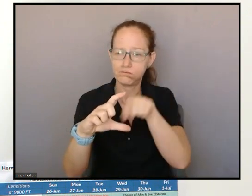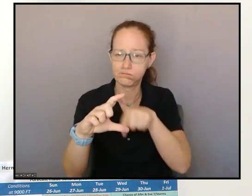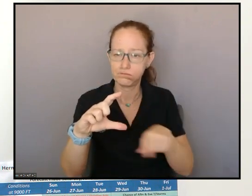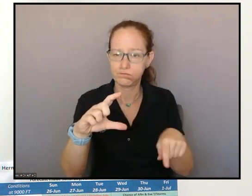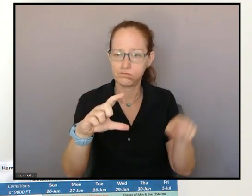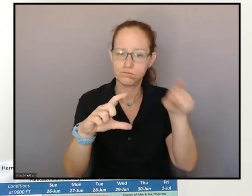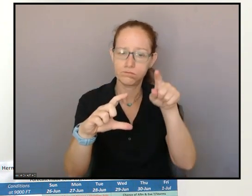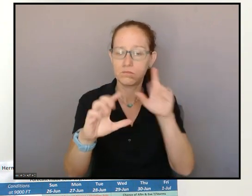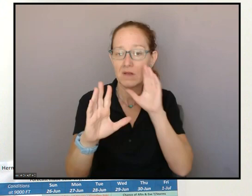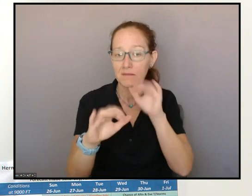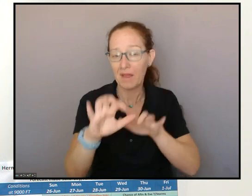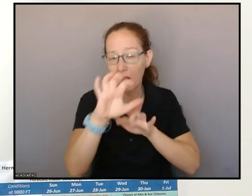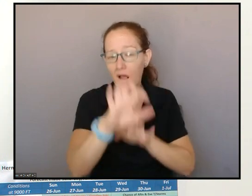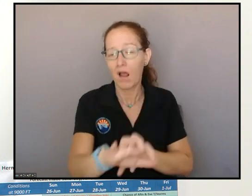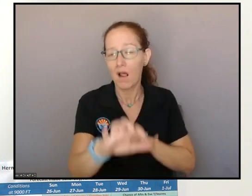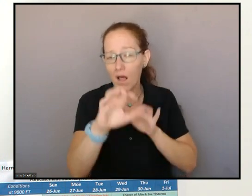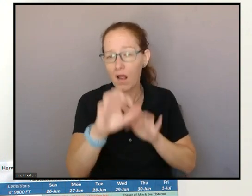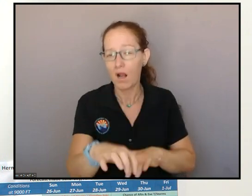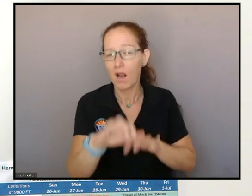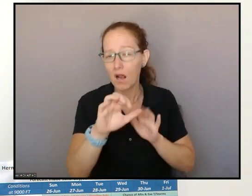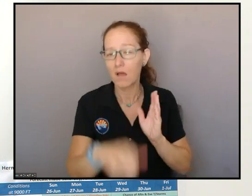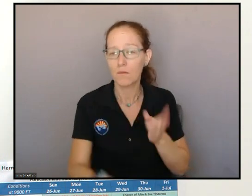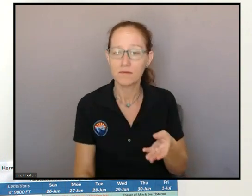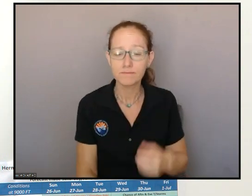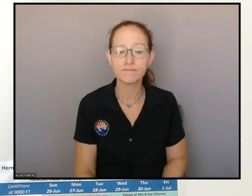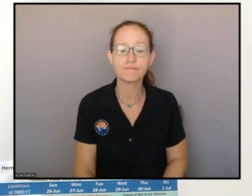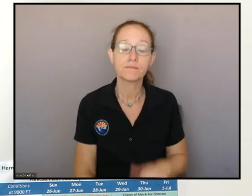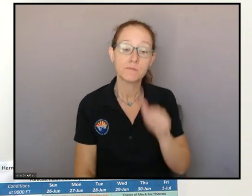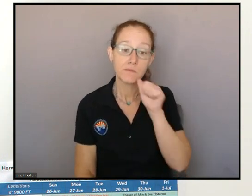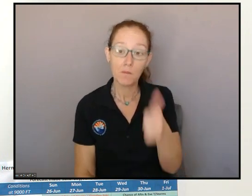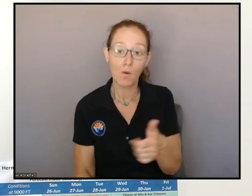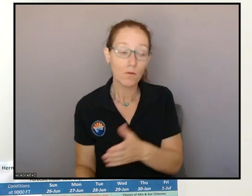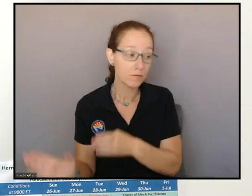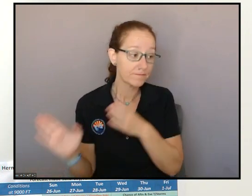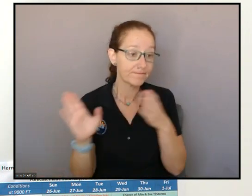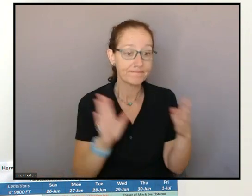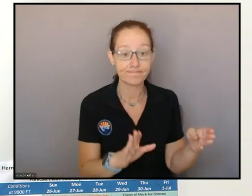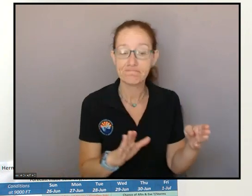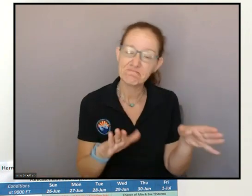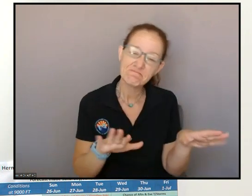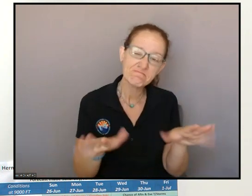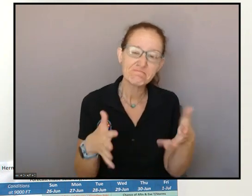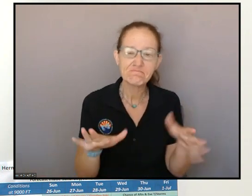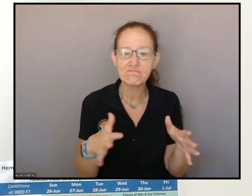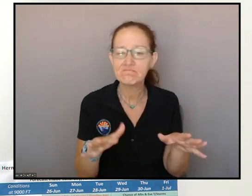rainfall. Uh going into tomorrow, kind of the same thing. The front's relatively in the same place but that